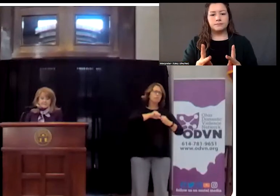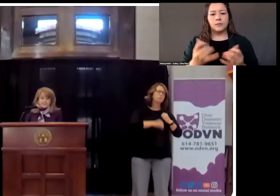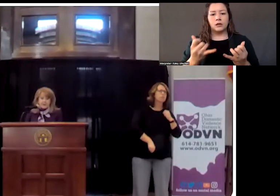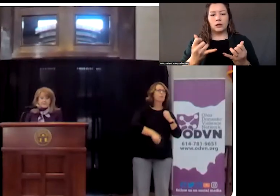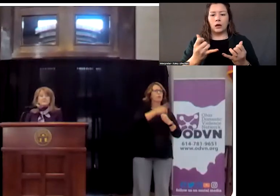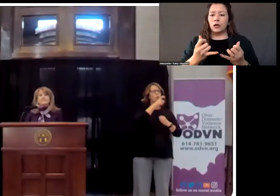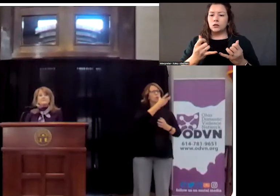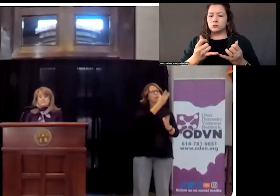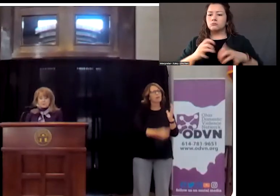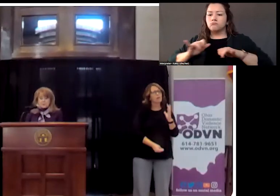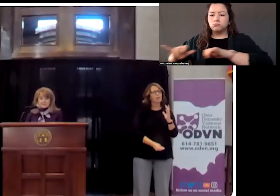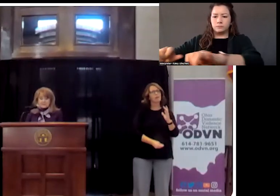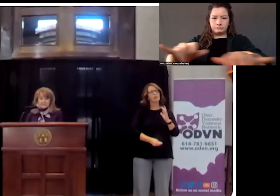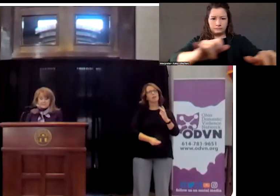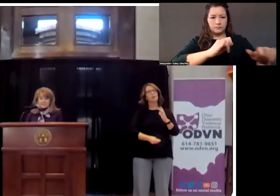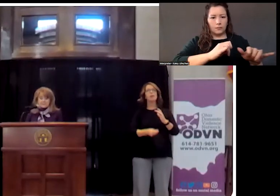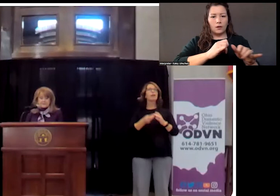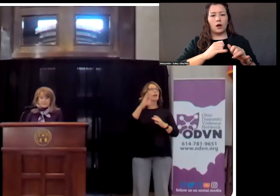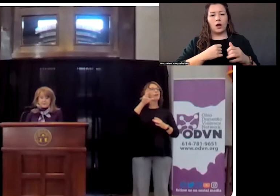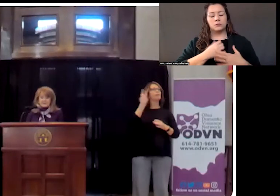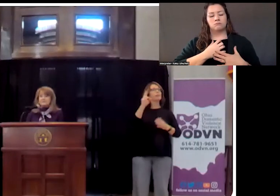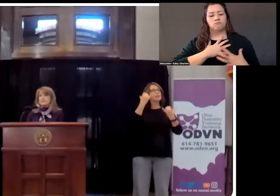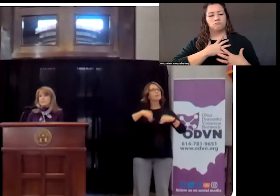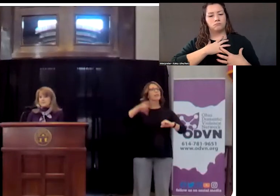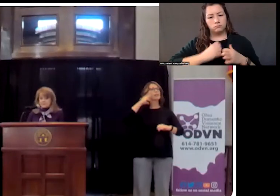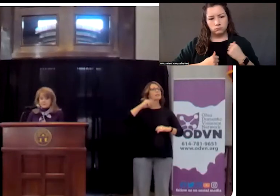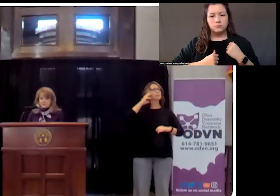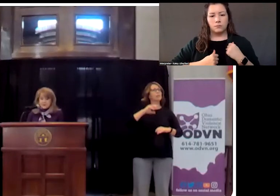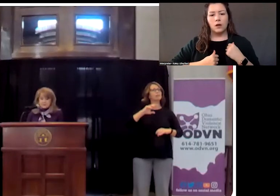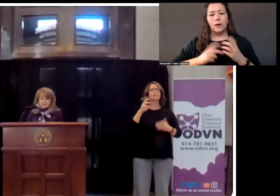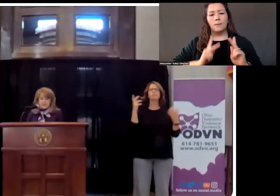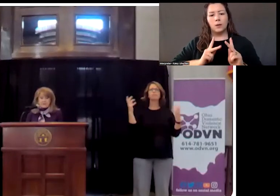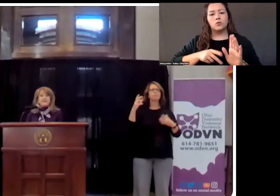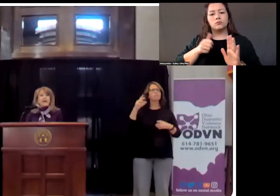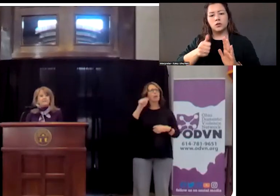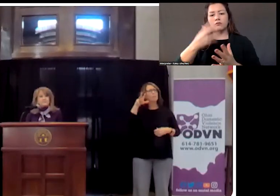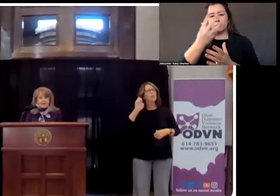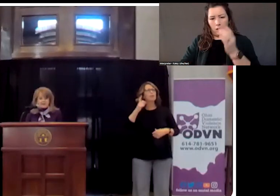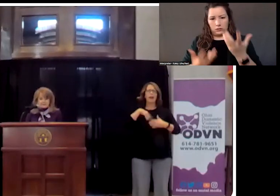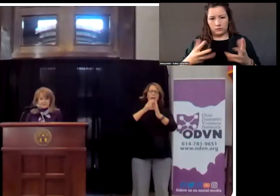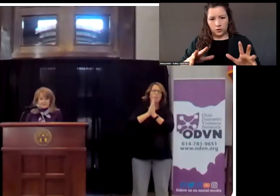I pray for the victims who are still in abusive situations and, the ones who struggle with the aftermath of leaving.